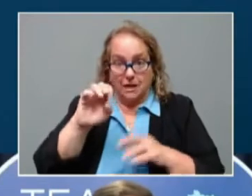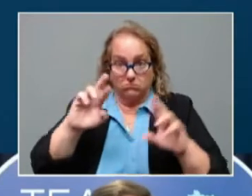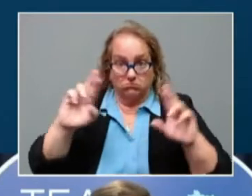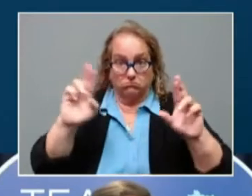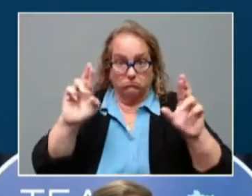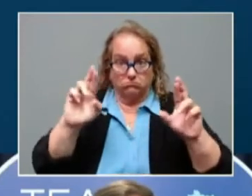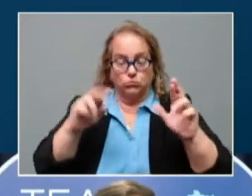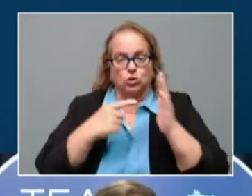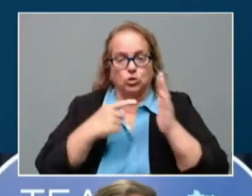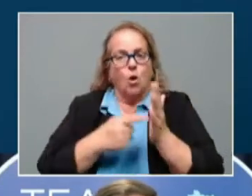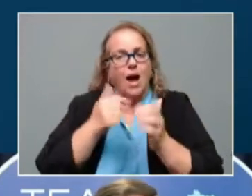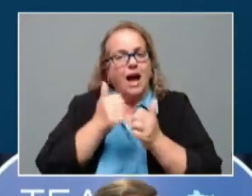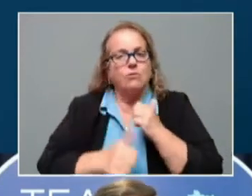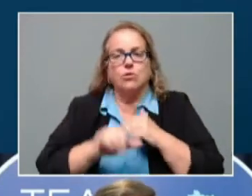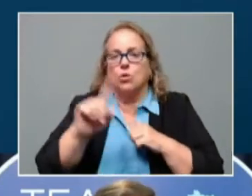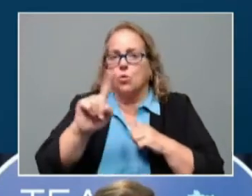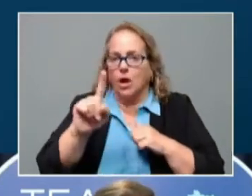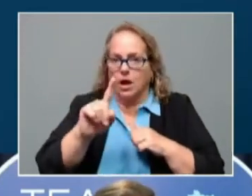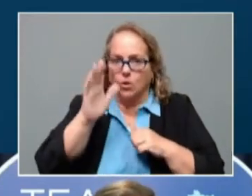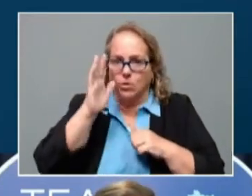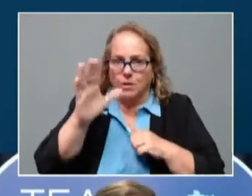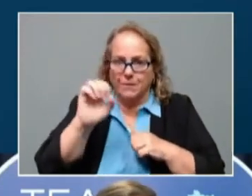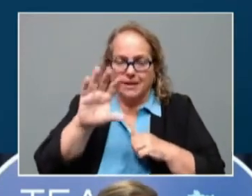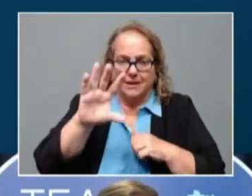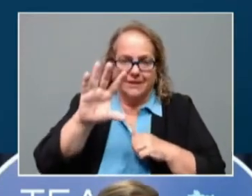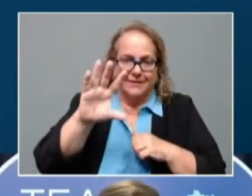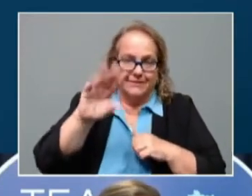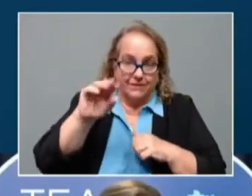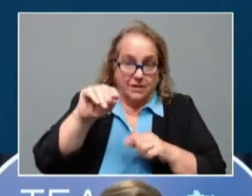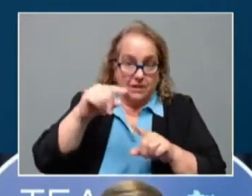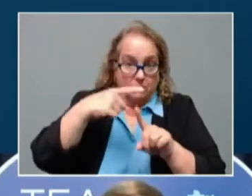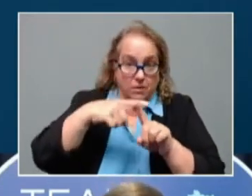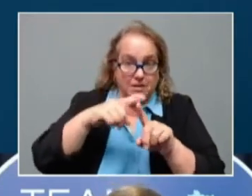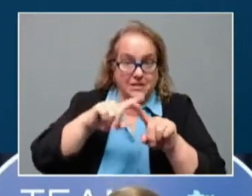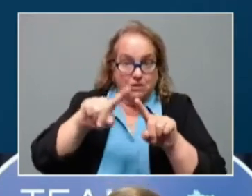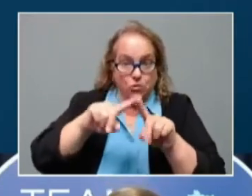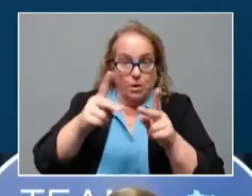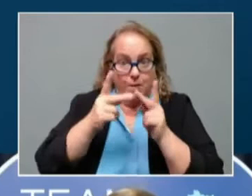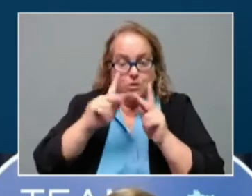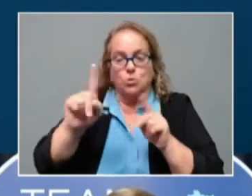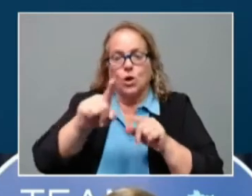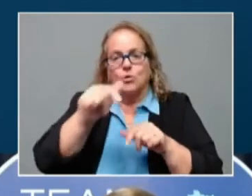going to be 50 plus locations that you can get monoclonal antibodies. Uh It's